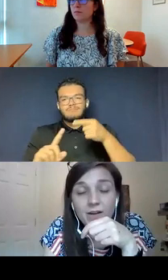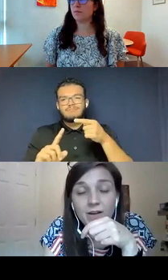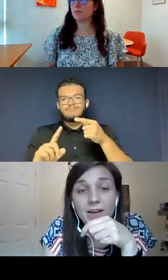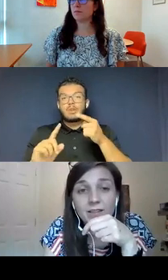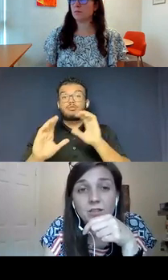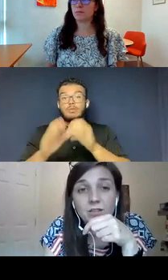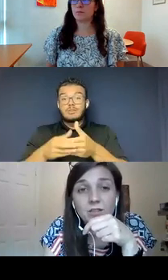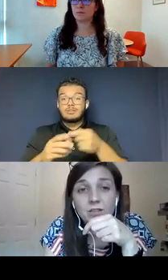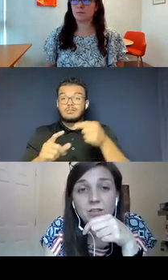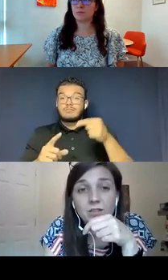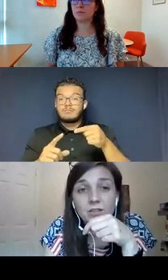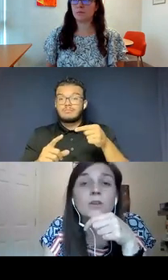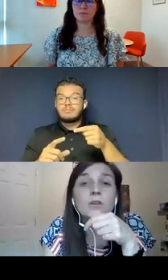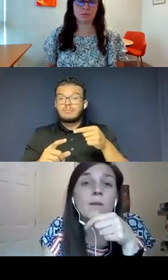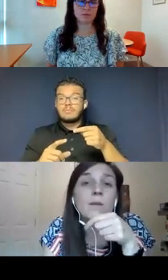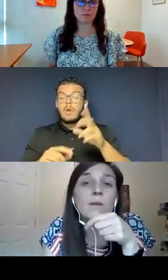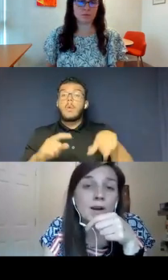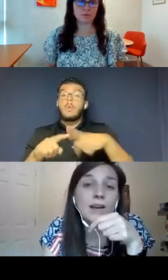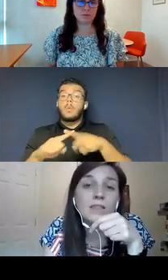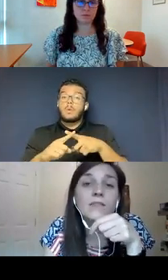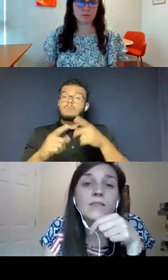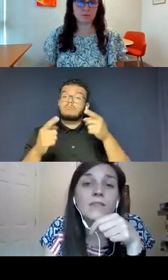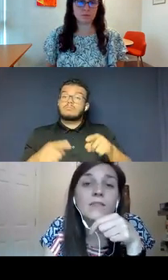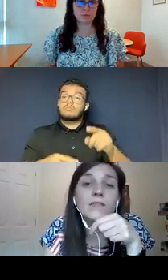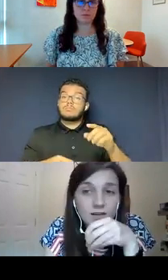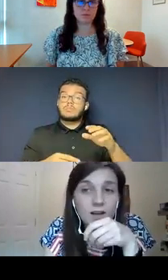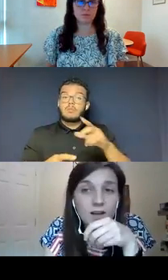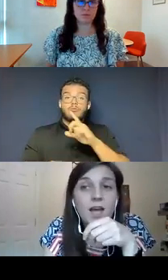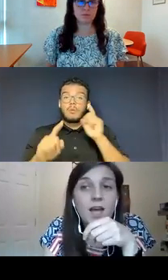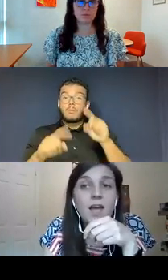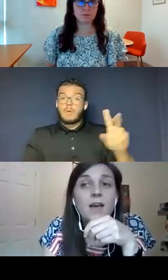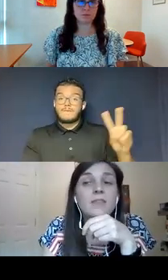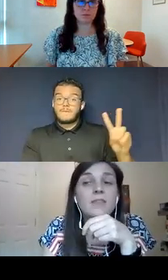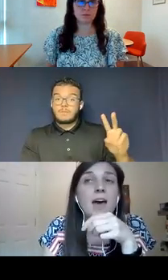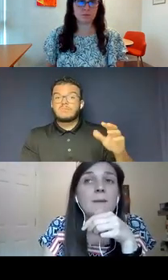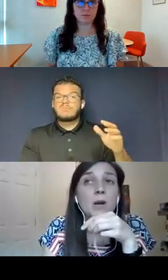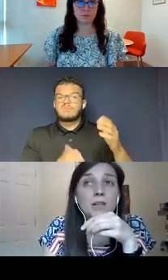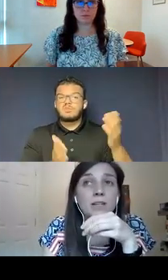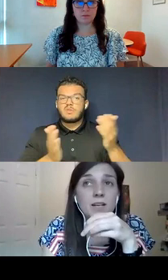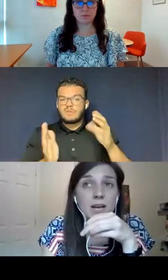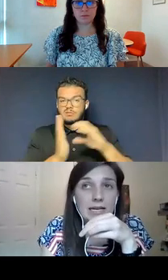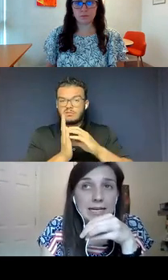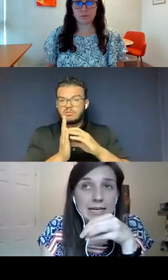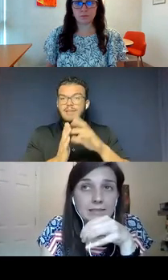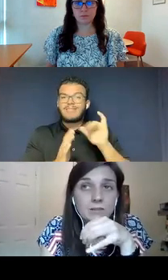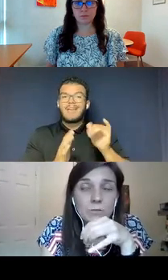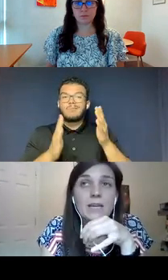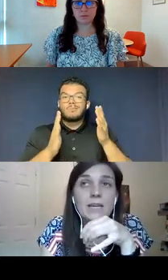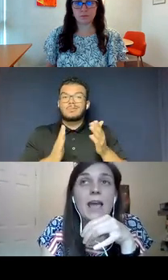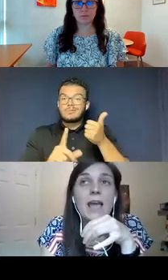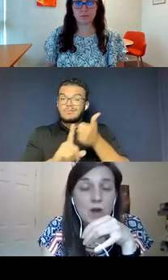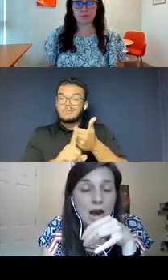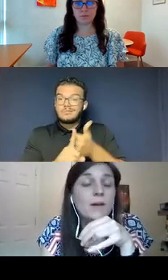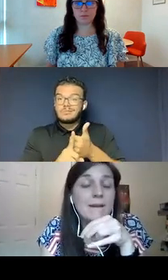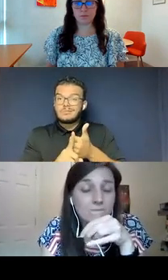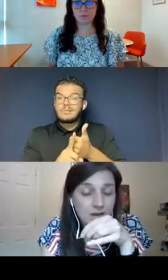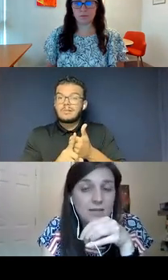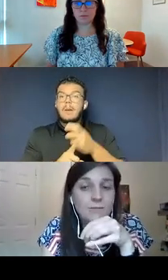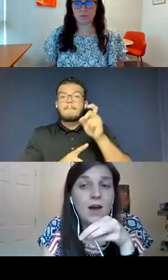is when it comes to reporting in the victim services section that the person needs to be a primary victim